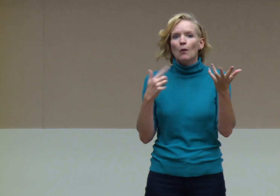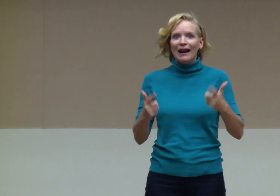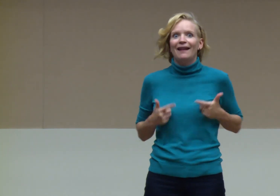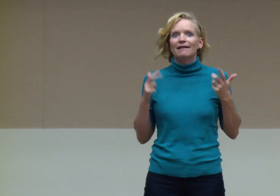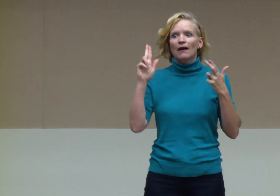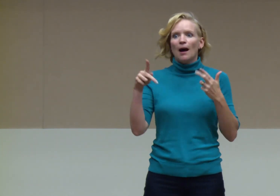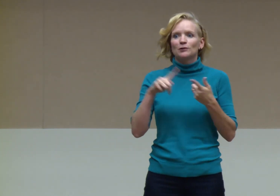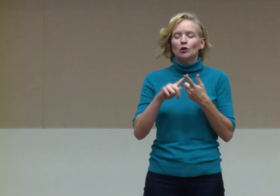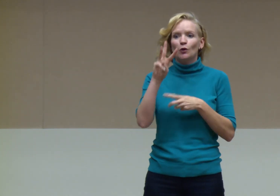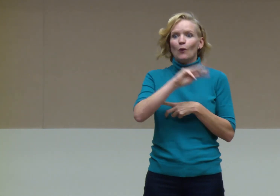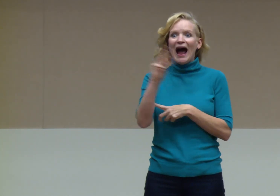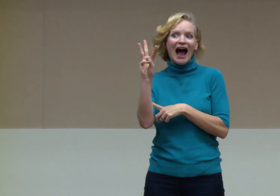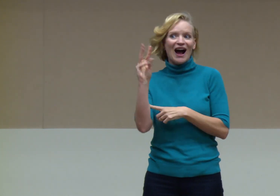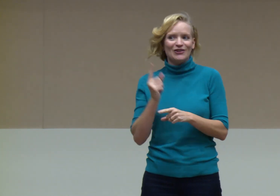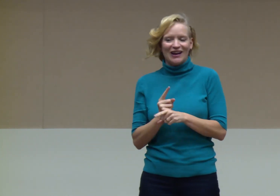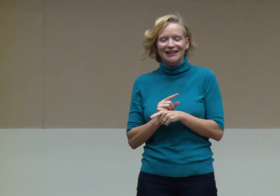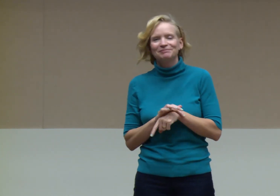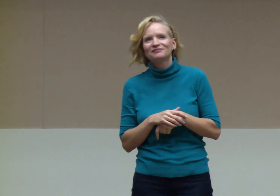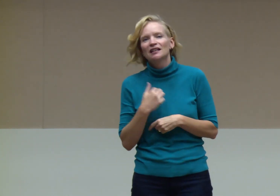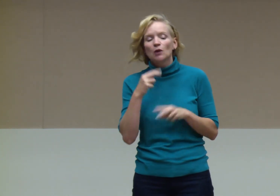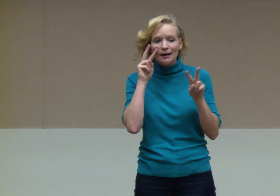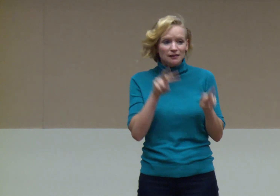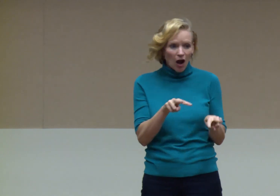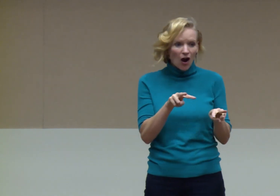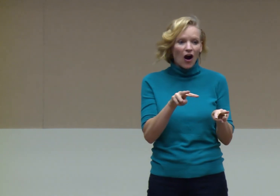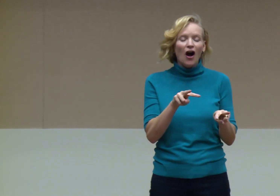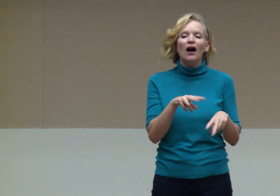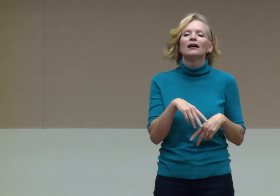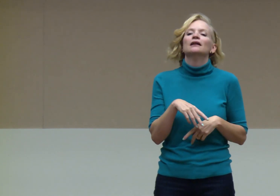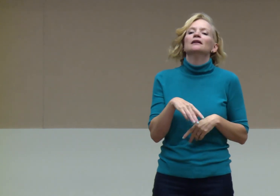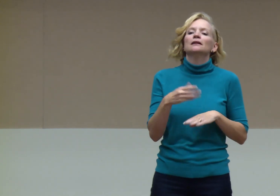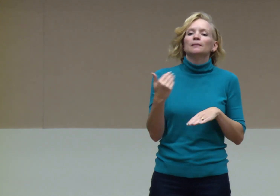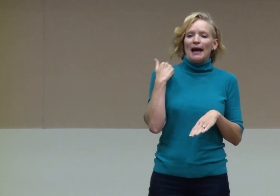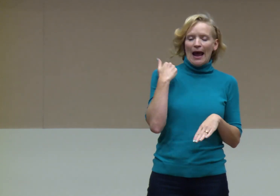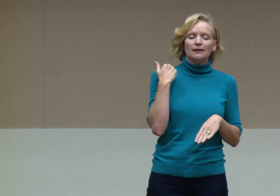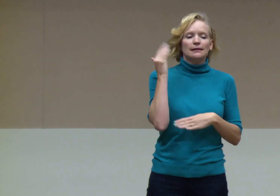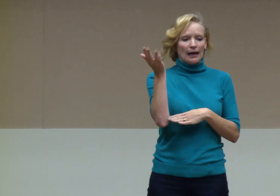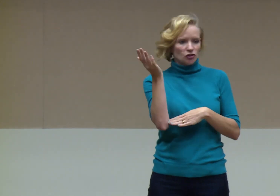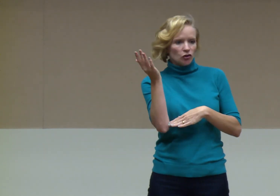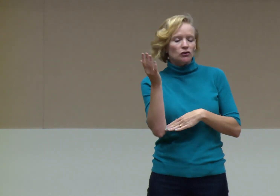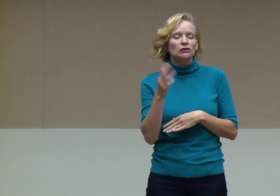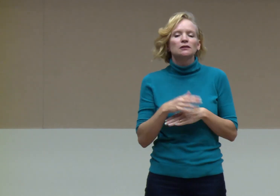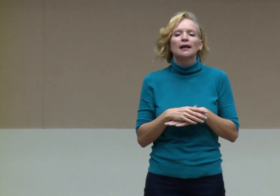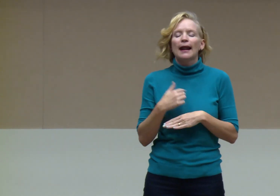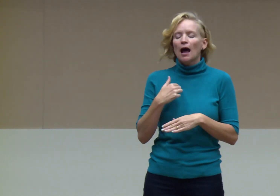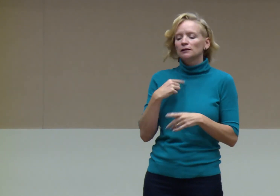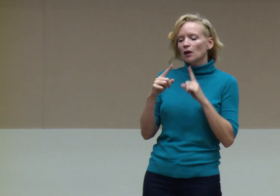I want to live up to the wow expectation, right? I did watch a few past lectures.